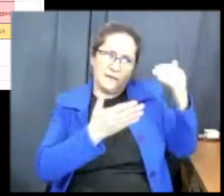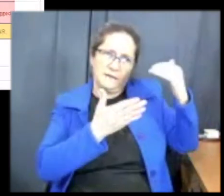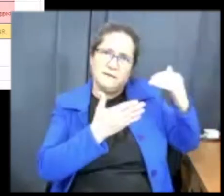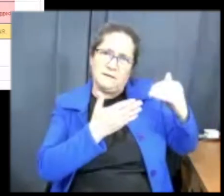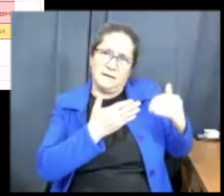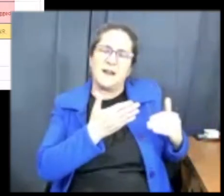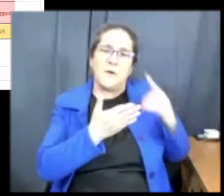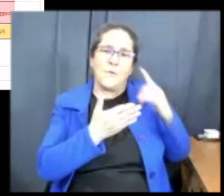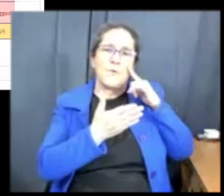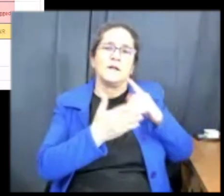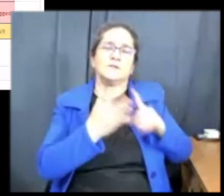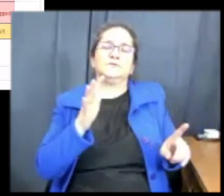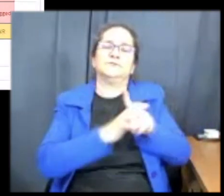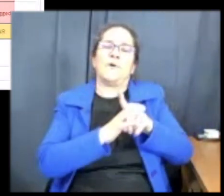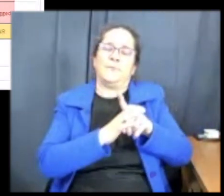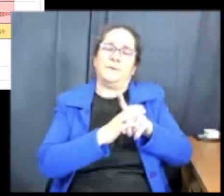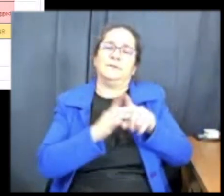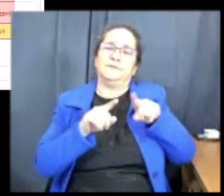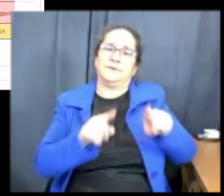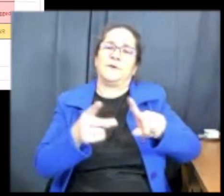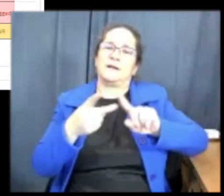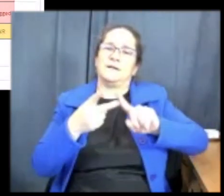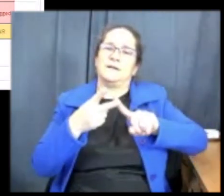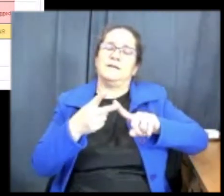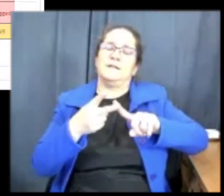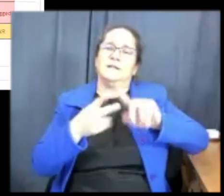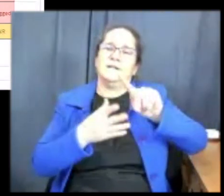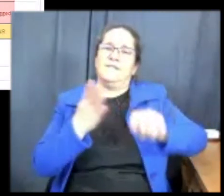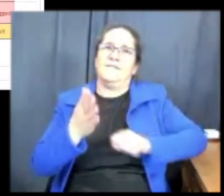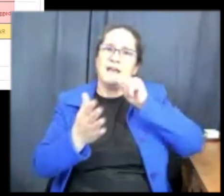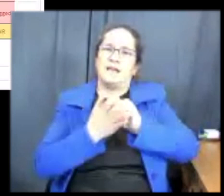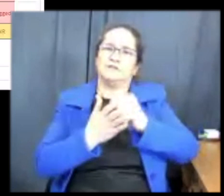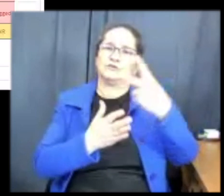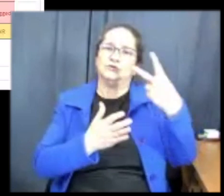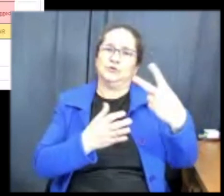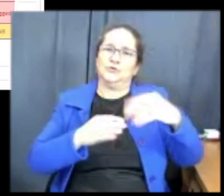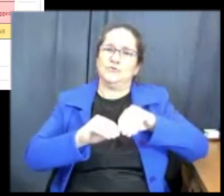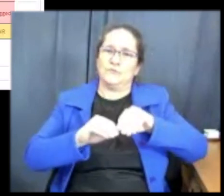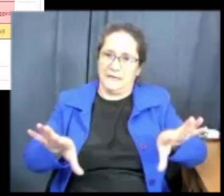have another gray box, and that's because those indicators did not exist in those years.